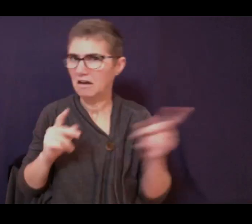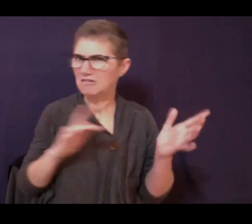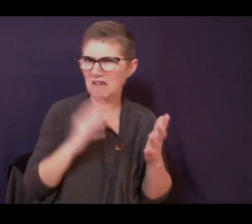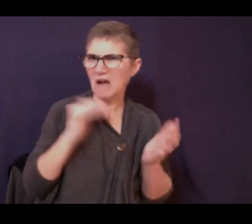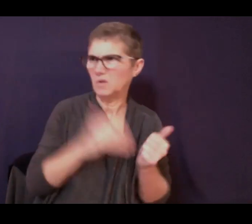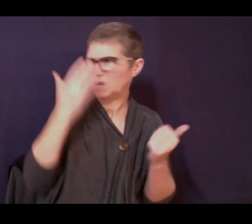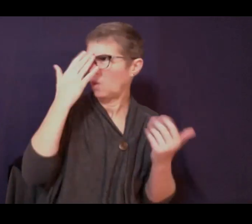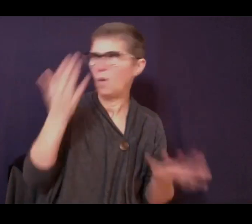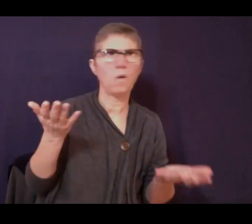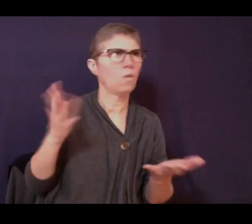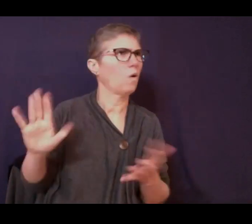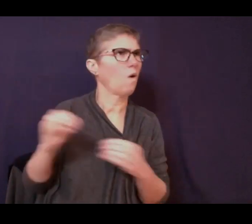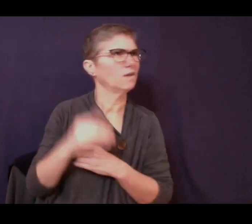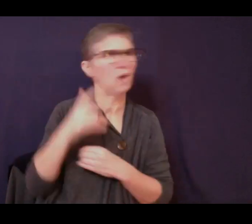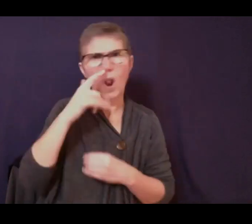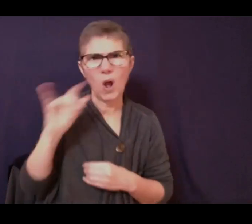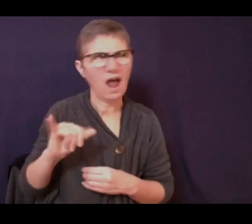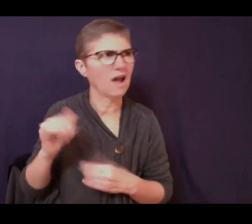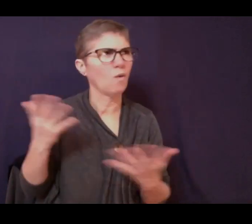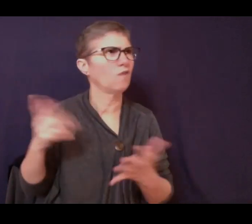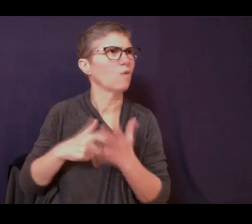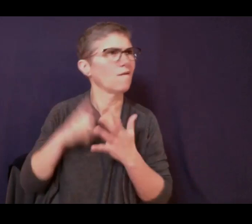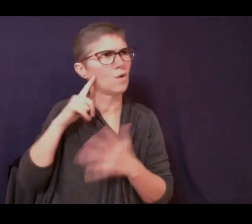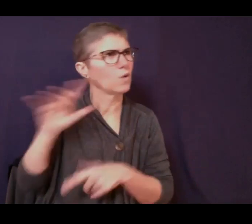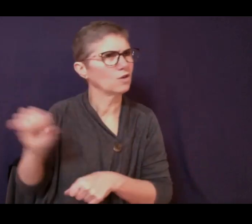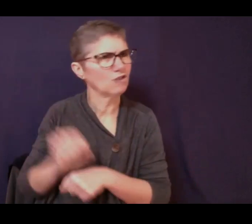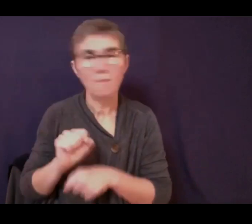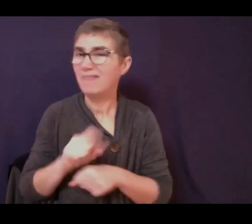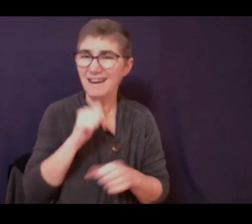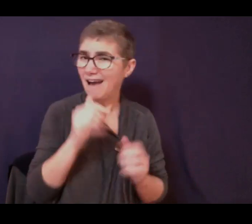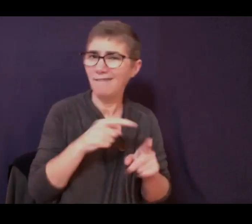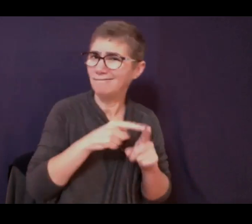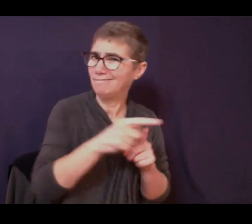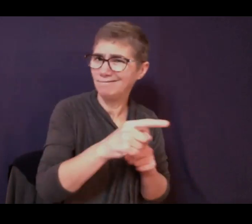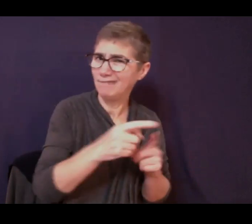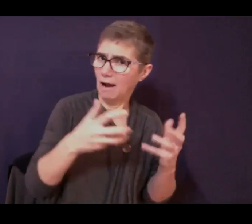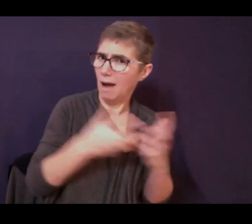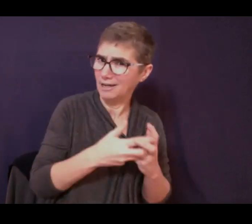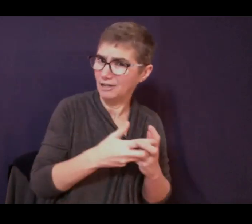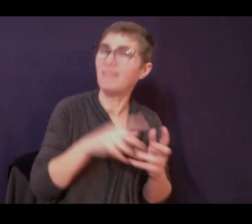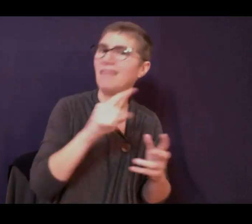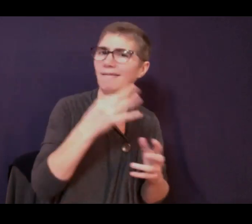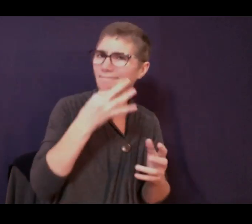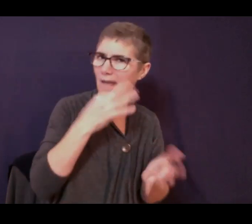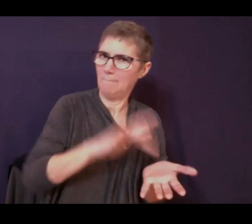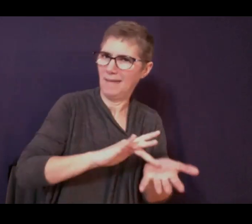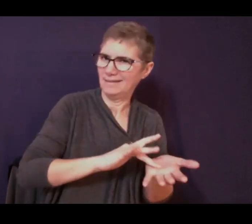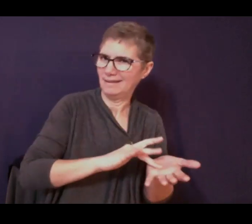are not experts in accommodations they're experts in medicine and so they may have suggestions of